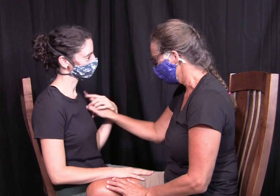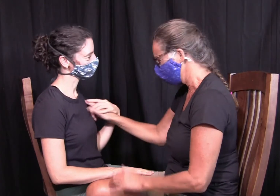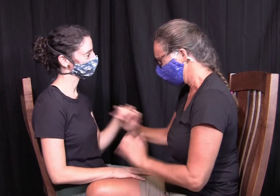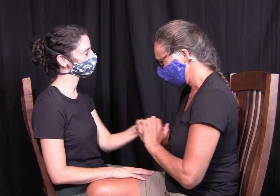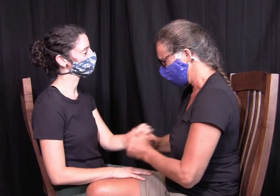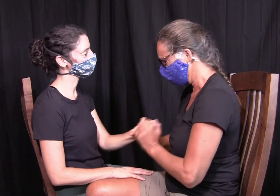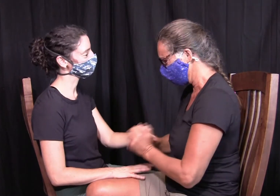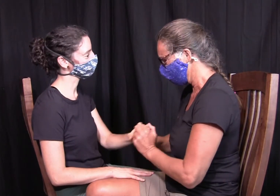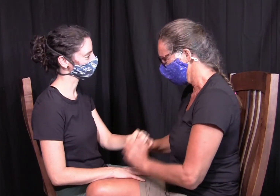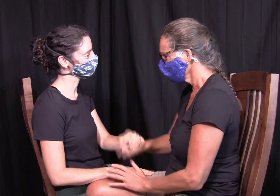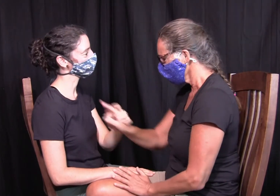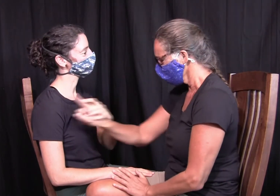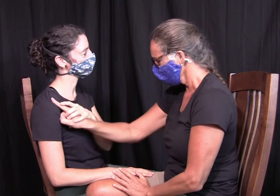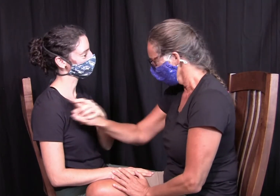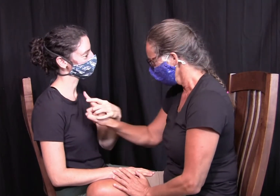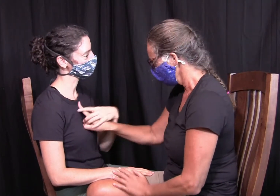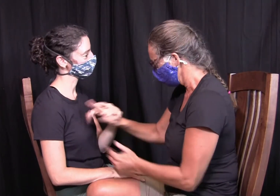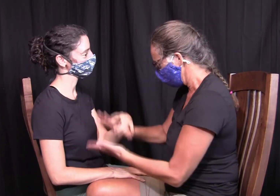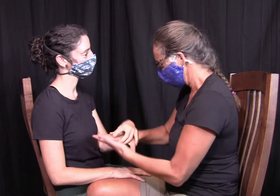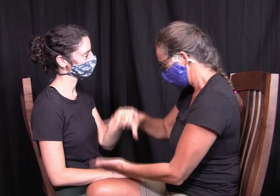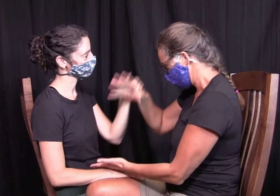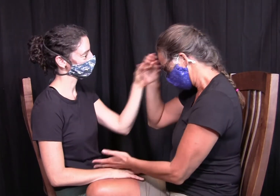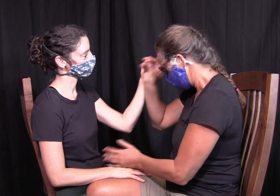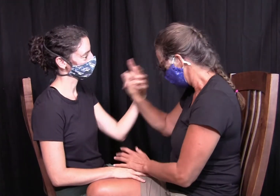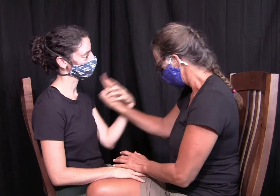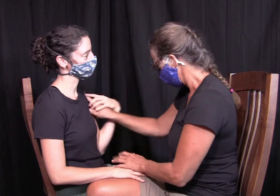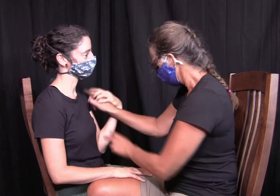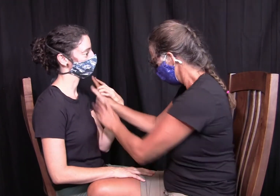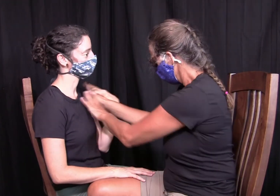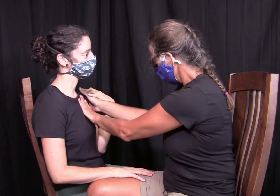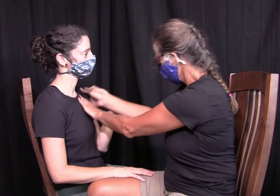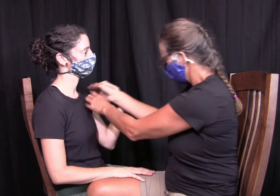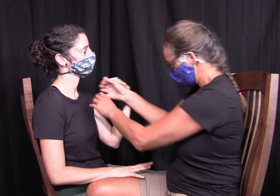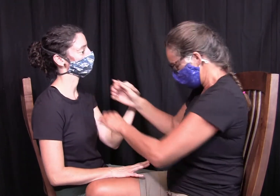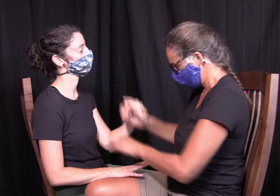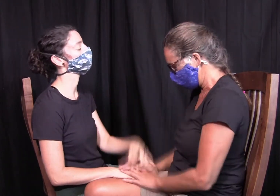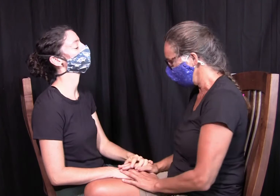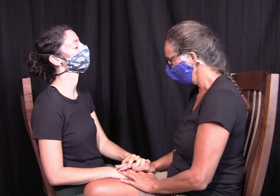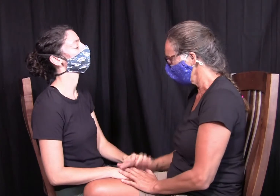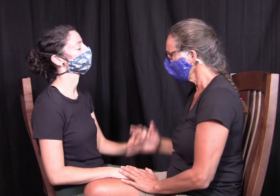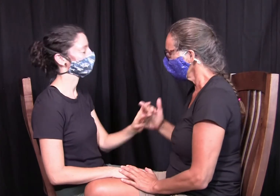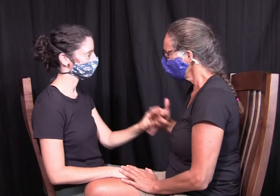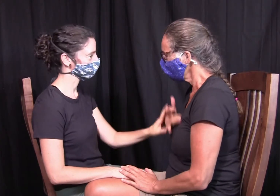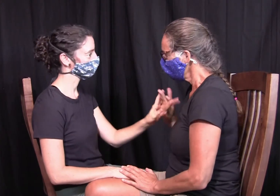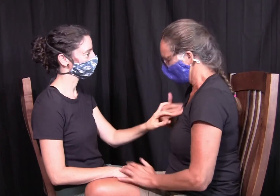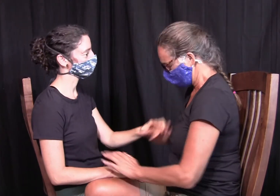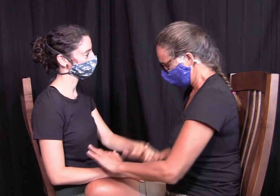When sighted hearing and Deaf people communicate with us, they provide their backchanneling cues through touch.